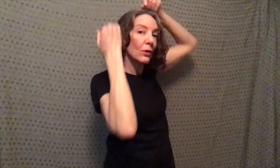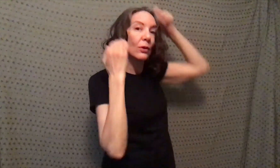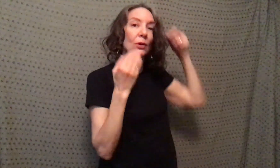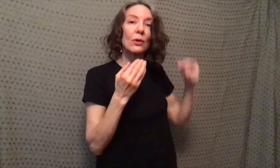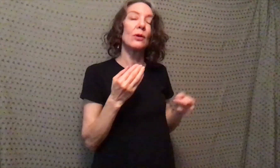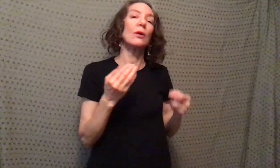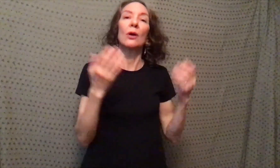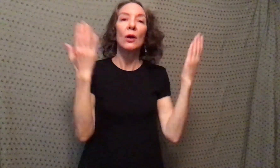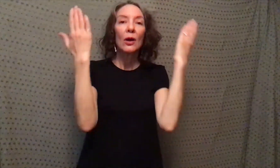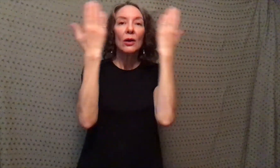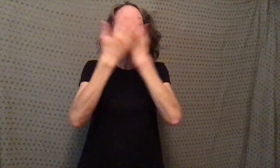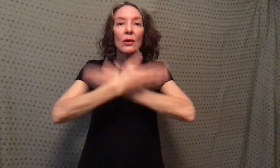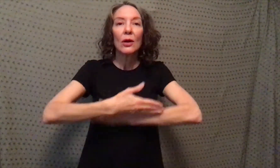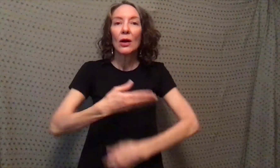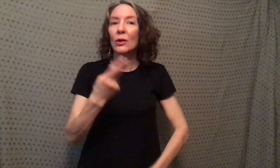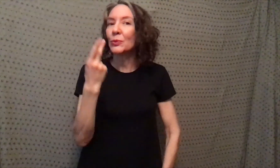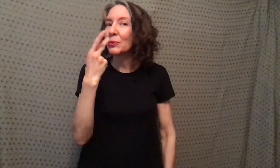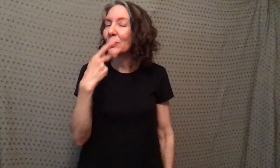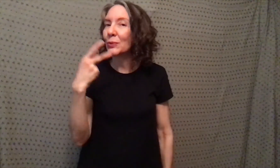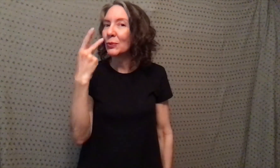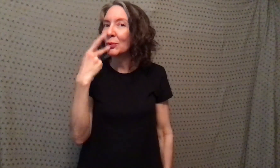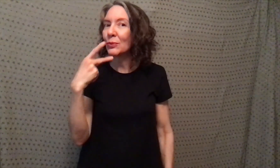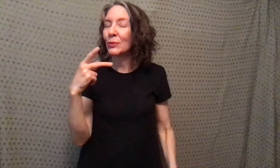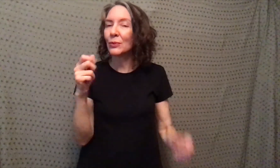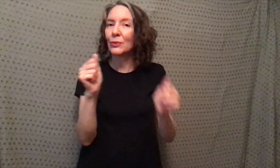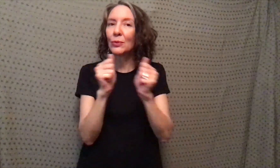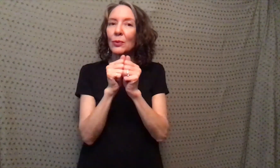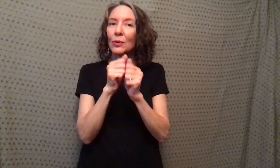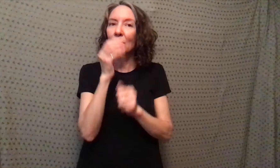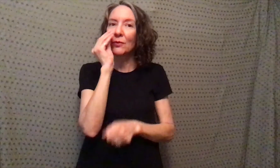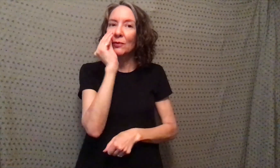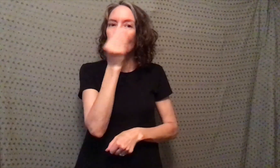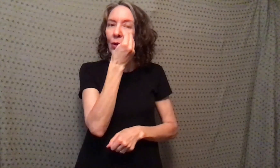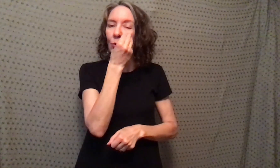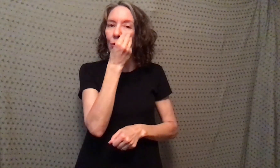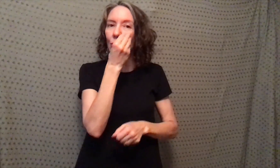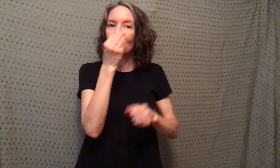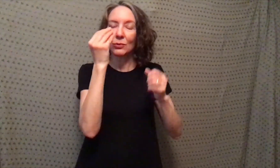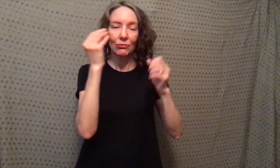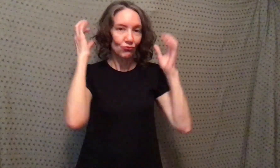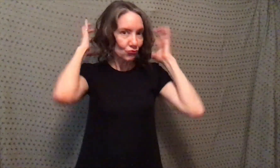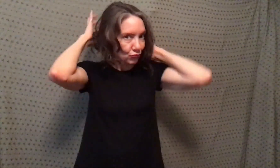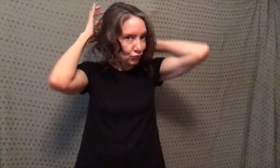the hood are a dark pink color with floral